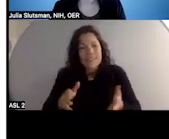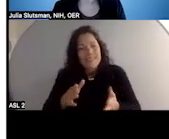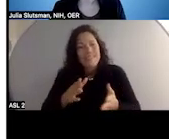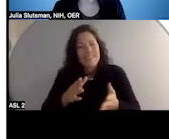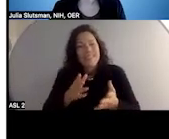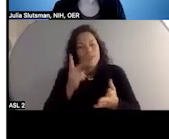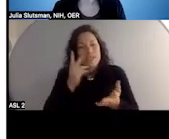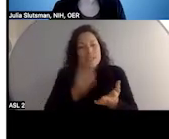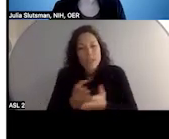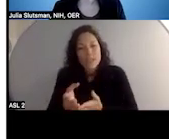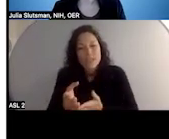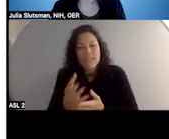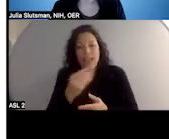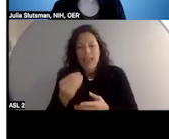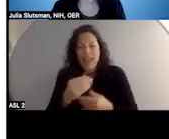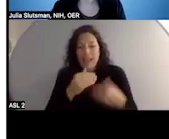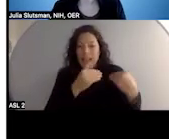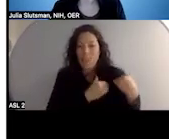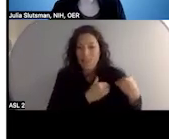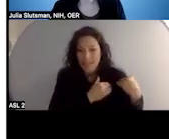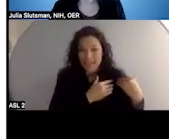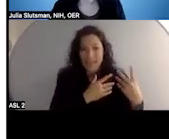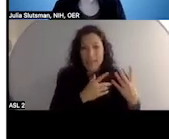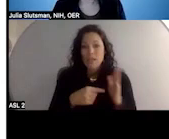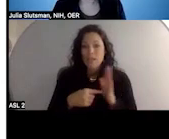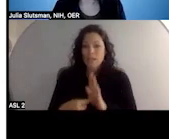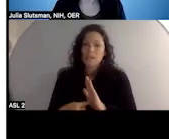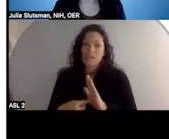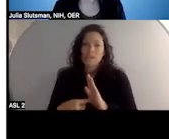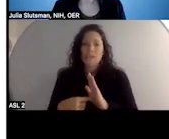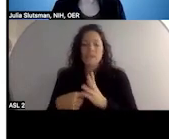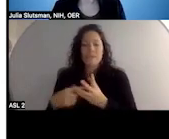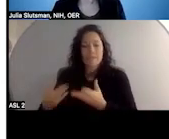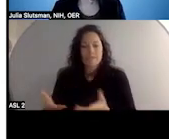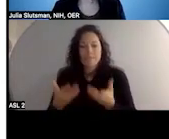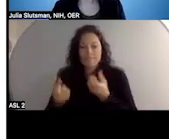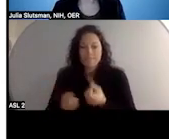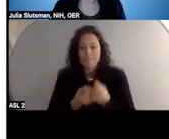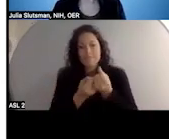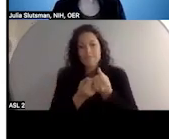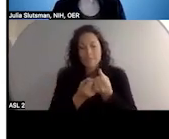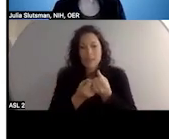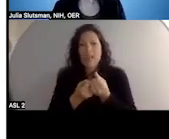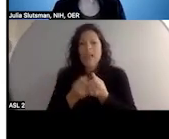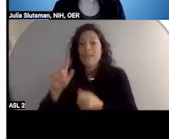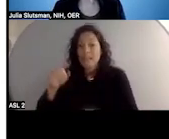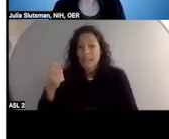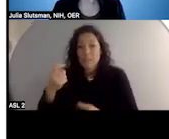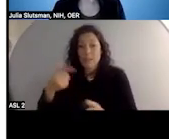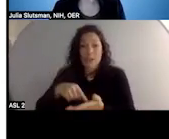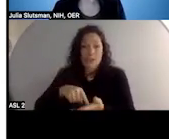to demonstrate stewardship over taxpayer funds and to maximize research participants' contributions